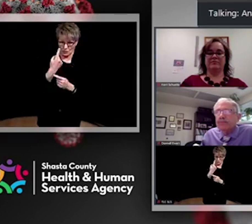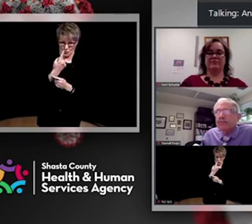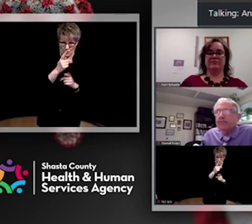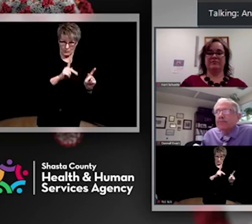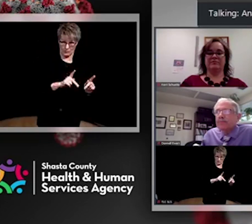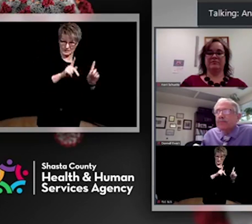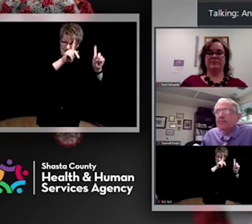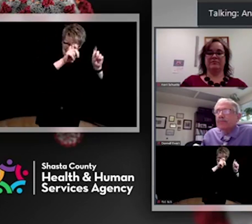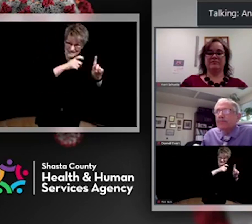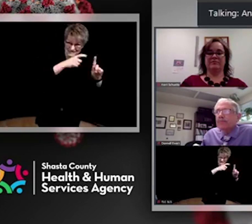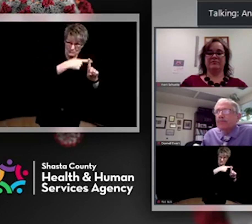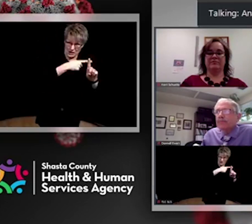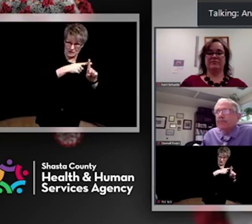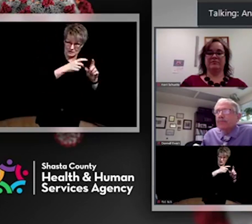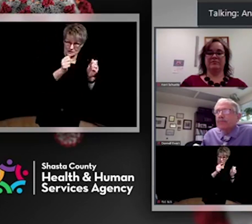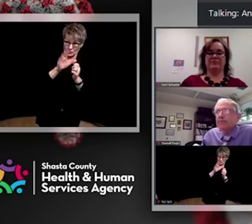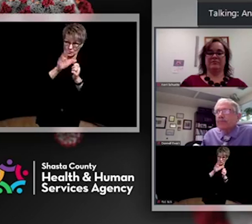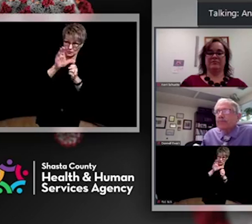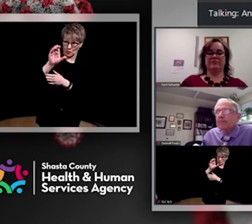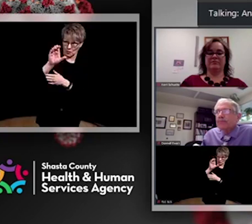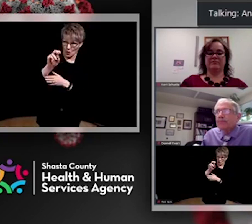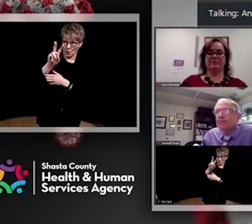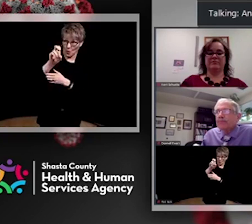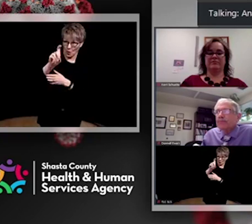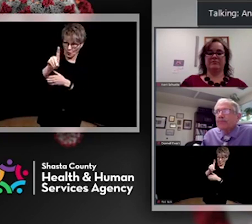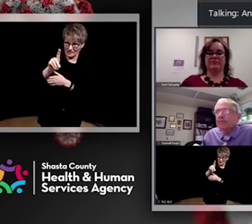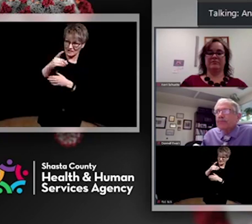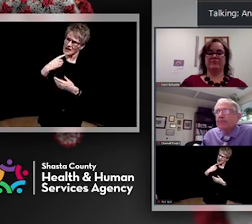claim that they can create some form of herd immunity. Is that what it is?